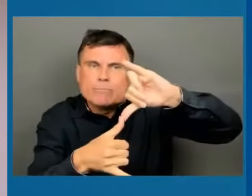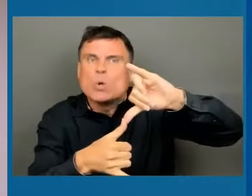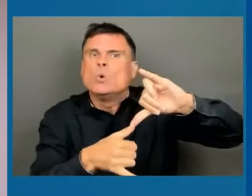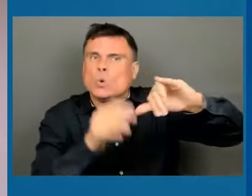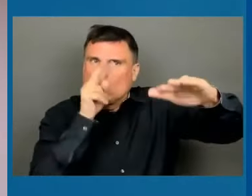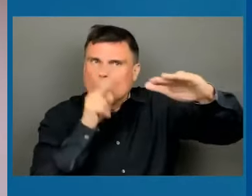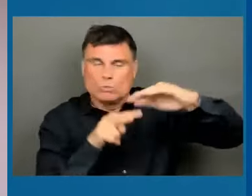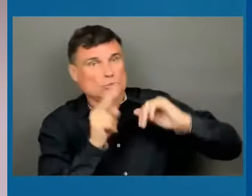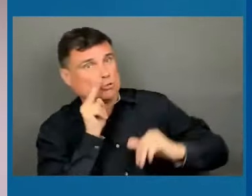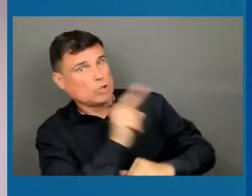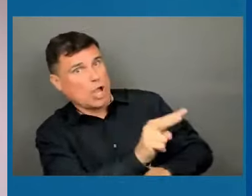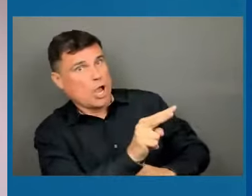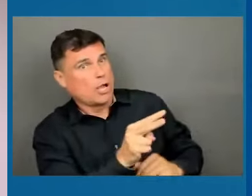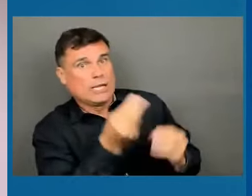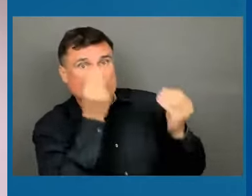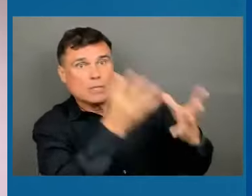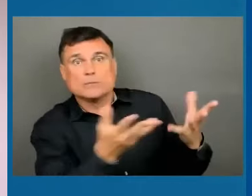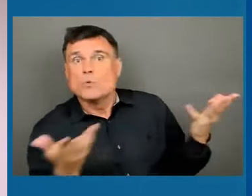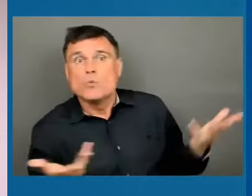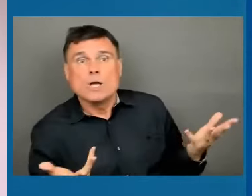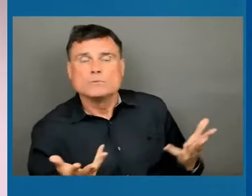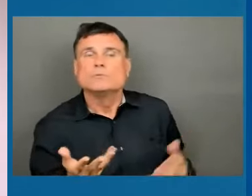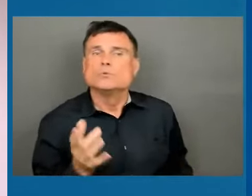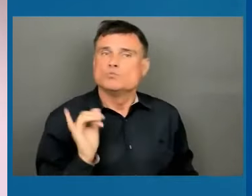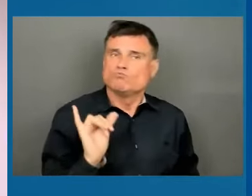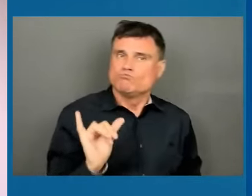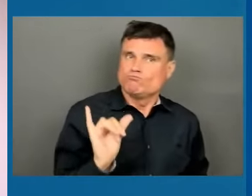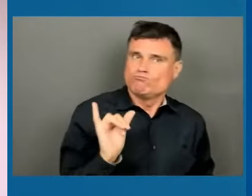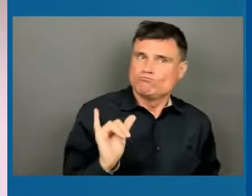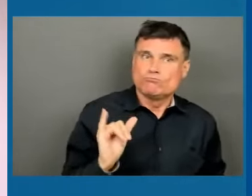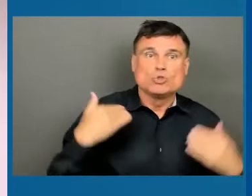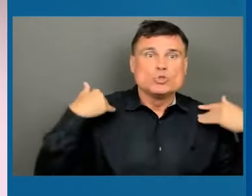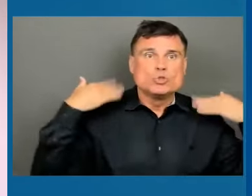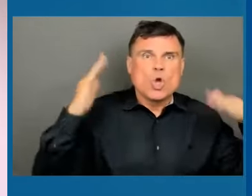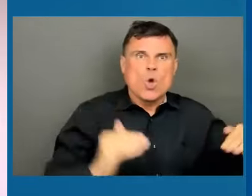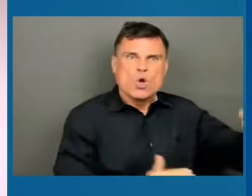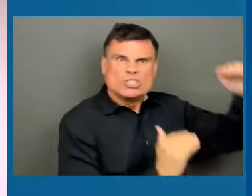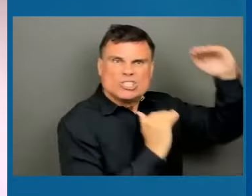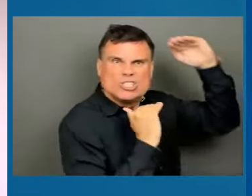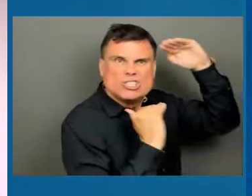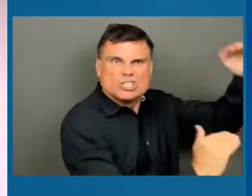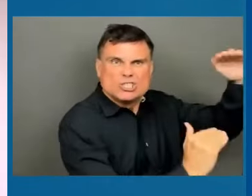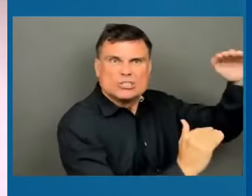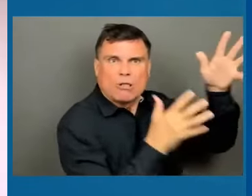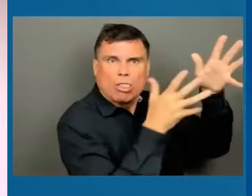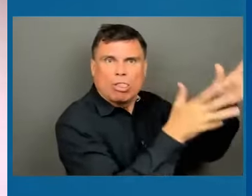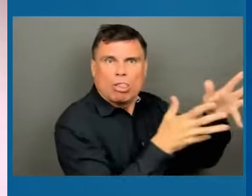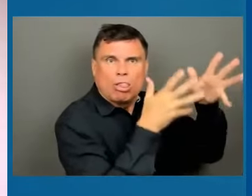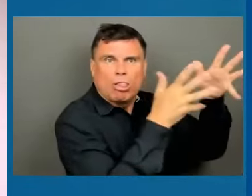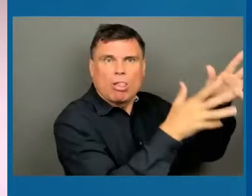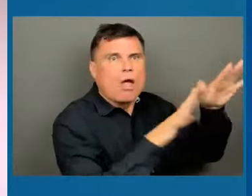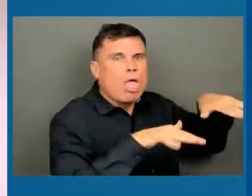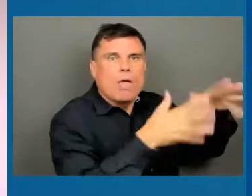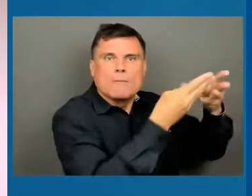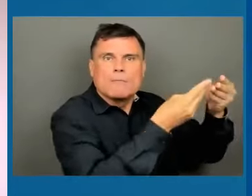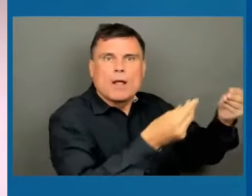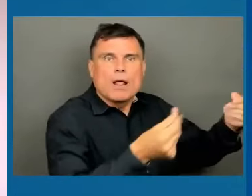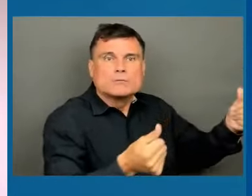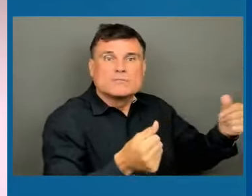trend of high snow pack across the province. We've got 165